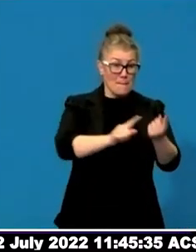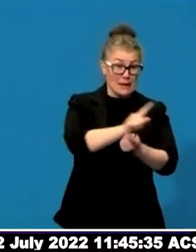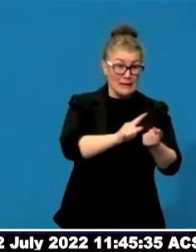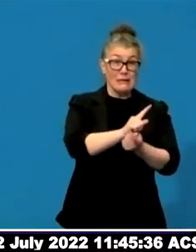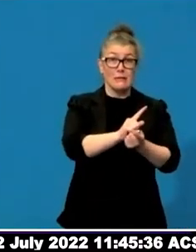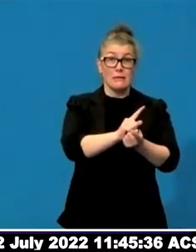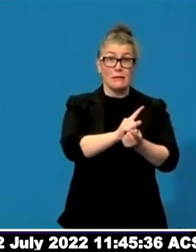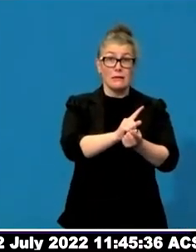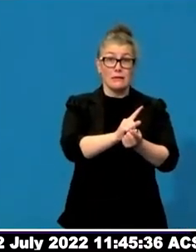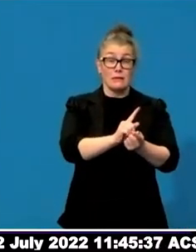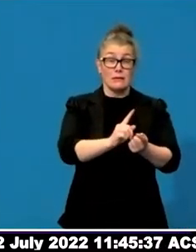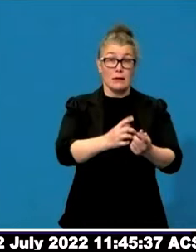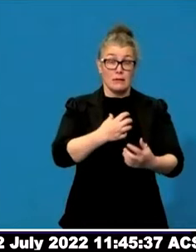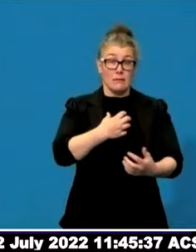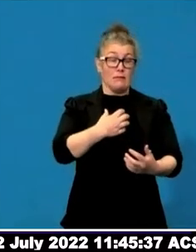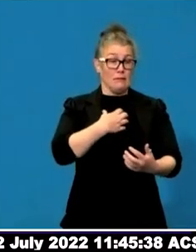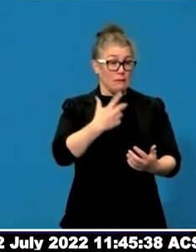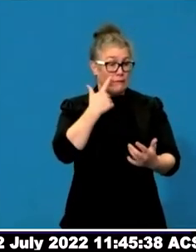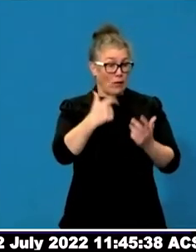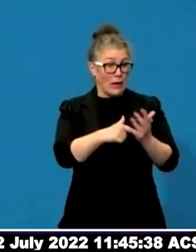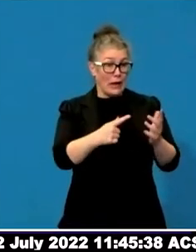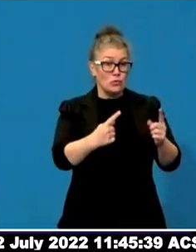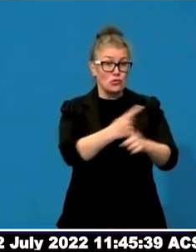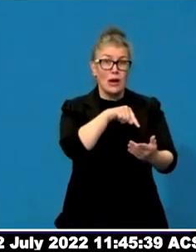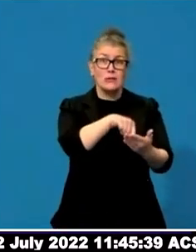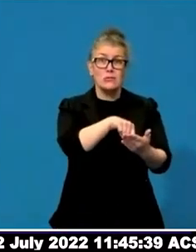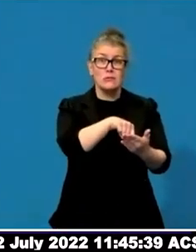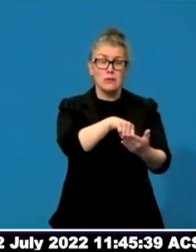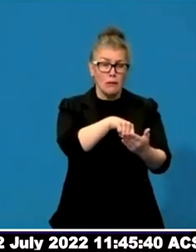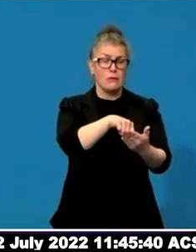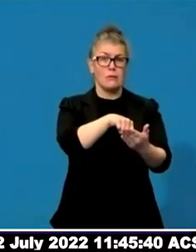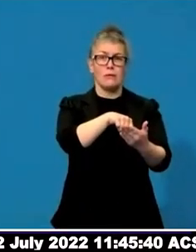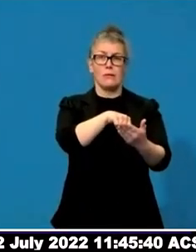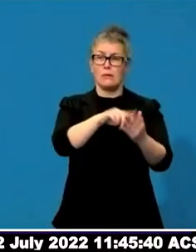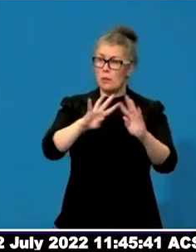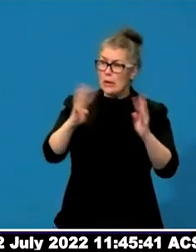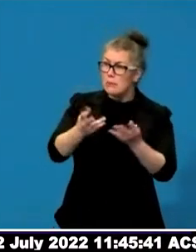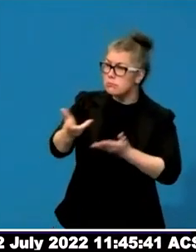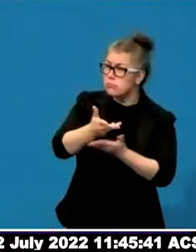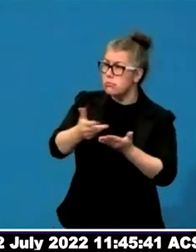And what it is usually is an email with a plan and - saying,